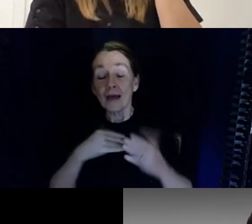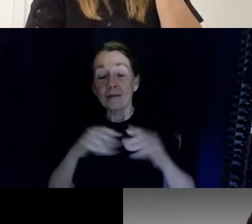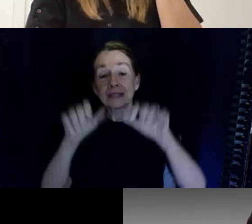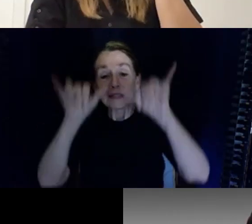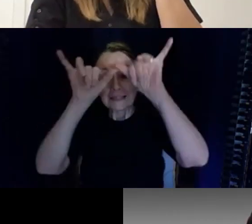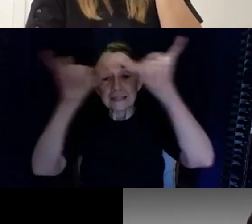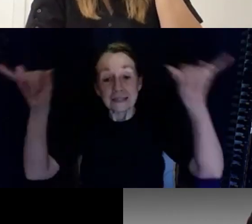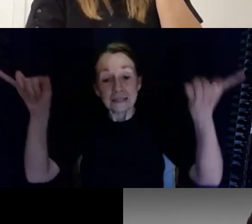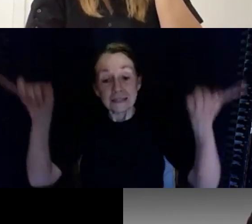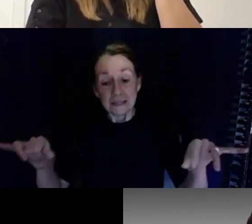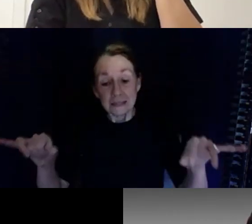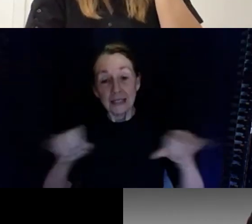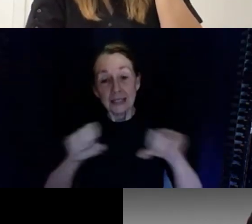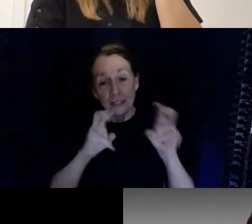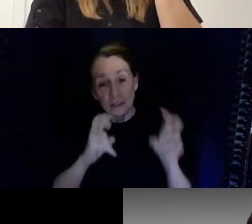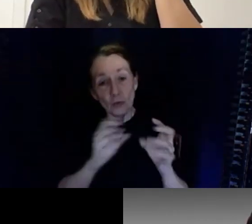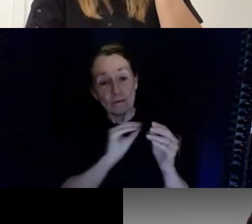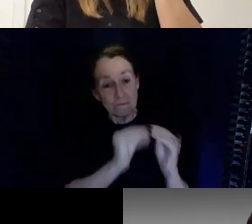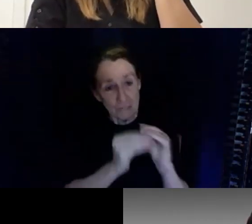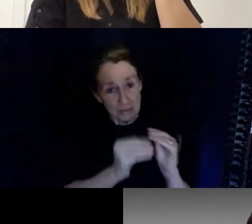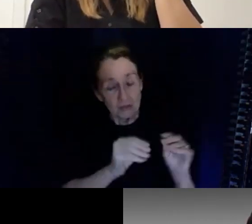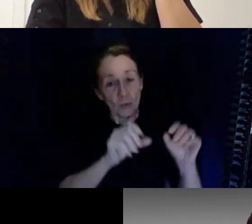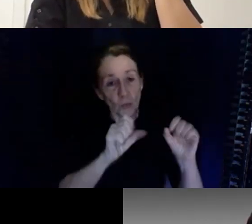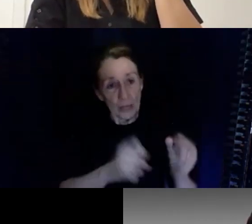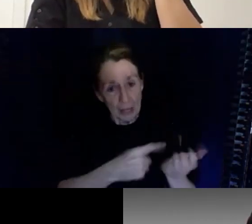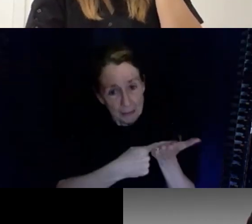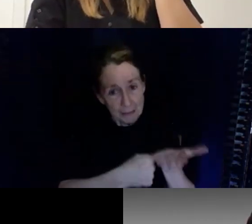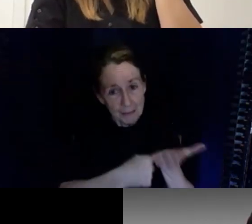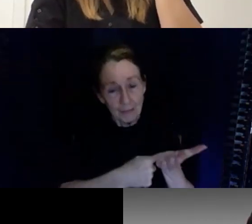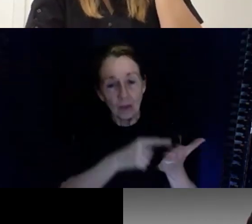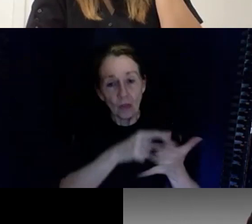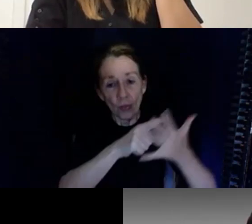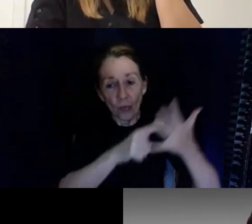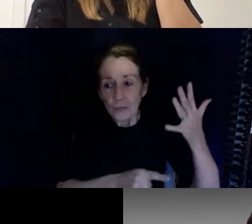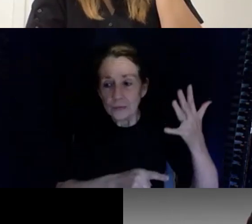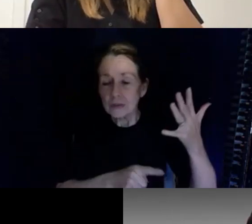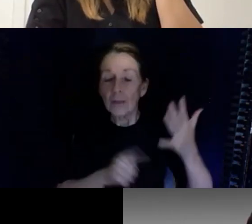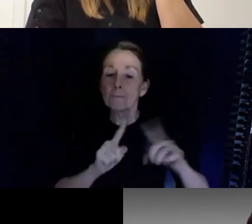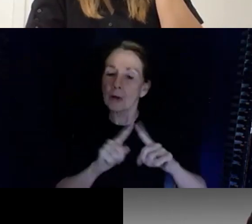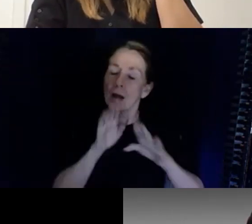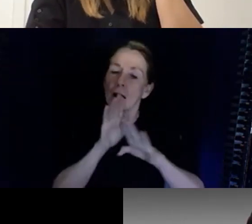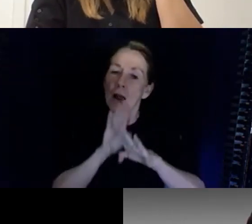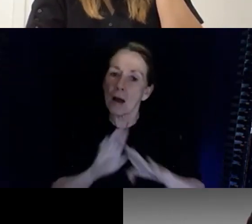WE DON'T HAVE ENOUGH INTERPRETERS RIGHT NOW. THAT'S WHAT THE INTERPRETER TRAINING PROGRAM IS ABOUT. WE DO MAYBE HAVE SOME SYSTEMIC ISSUES THAT WE CAN FIX. SO LET'S TALK ABOUT THOSE.